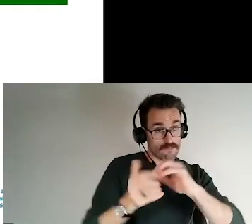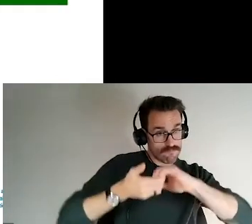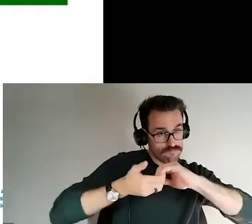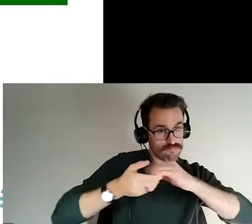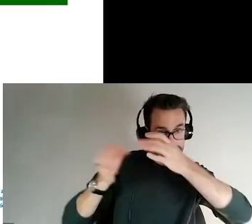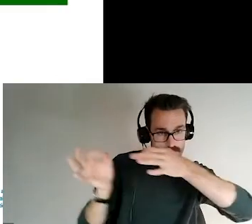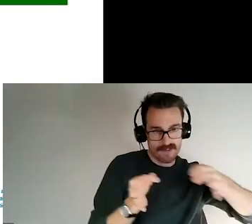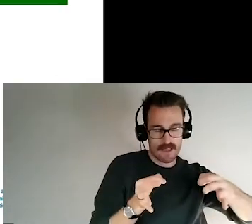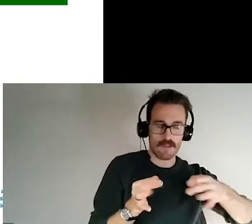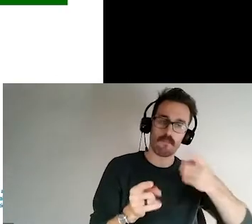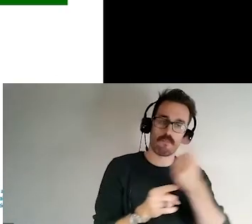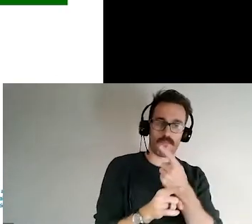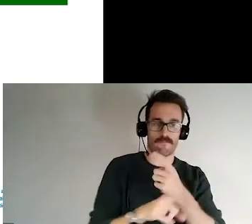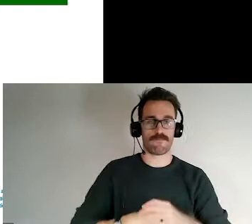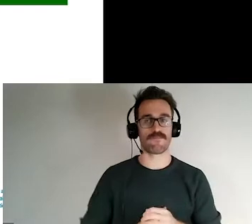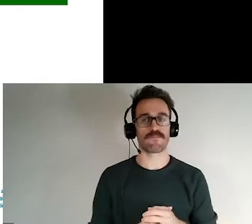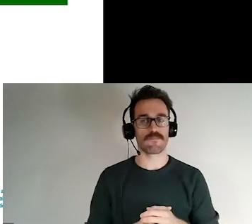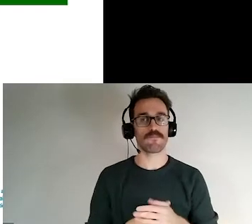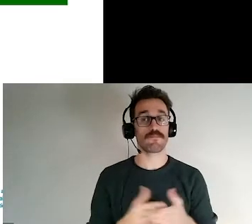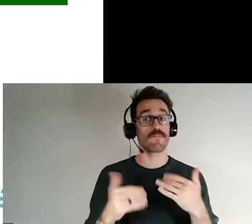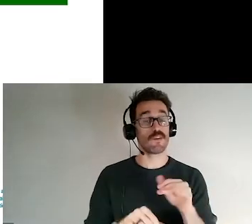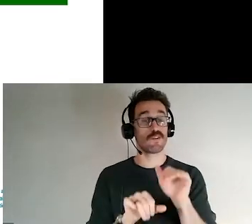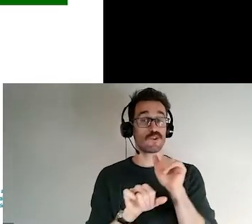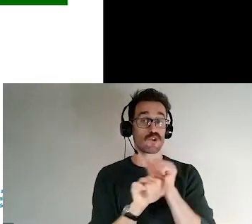Now in terms of our job demands and accommodation planning tool, the JDAPT,